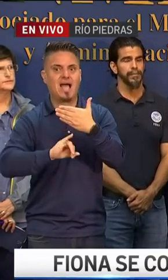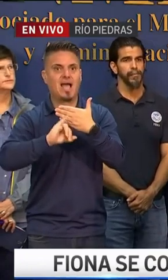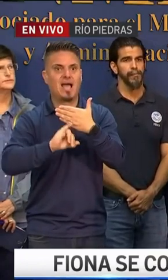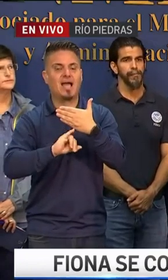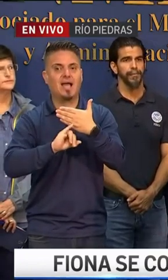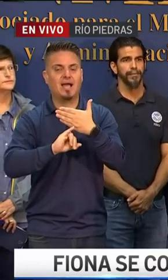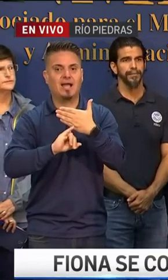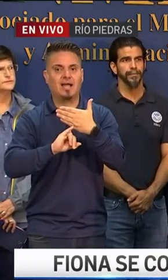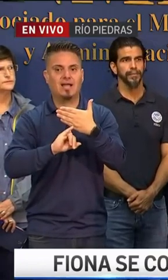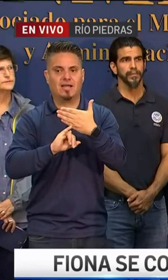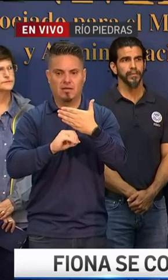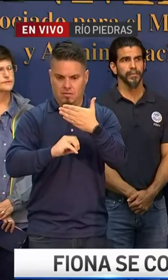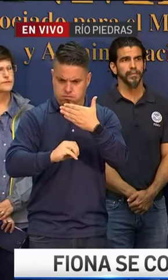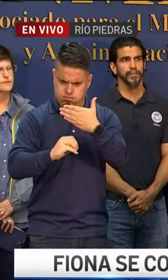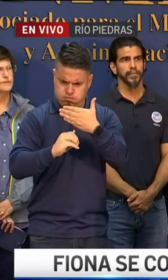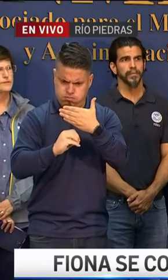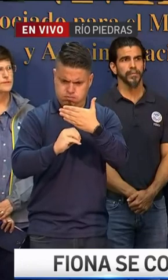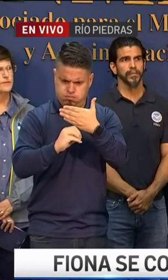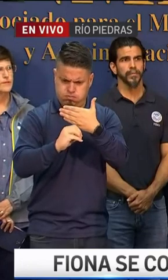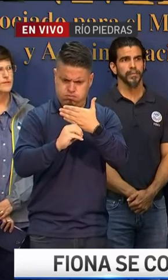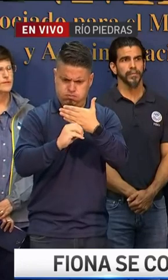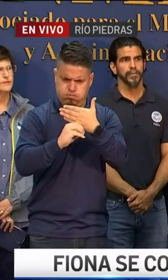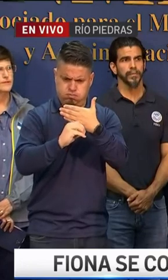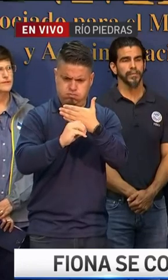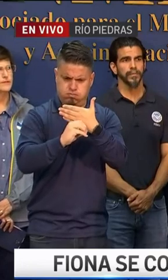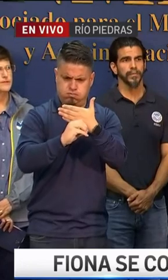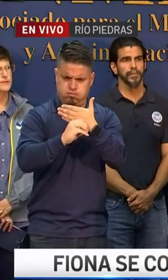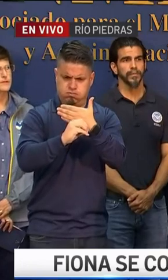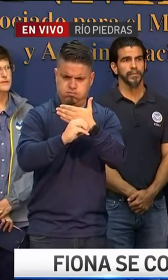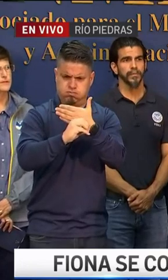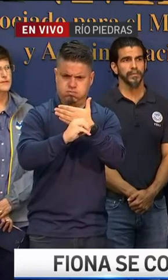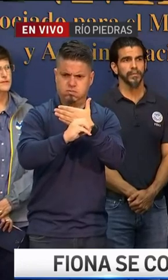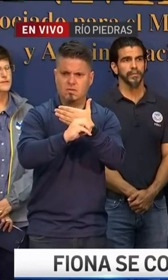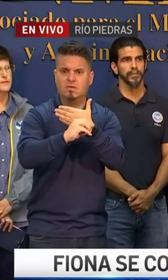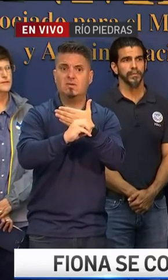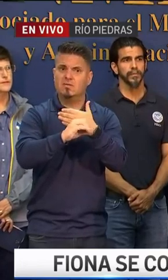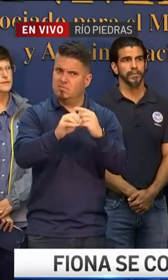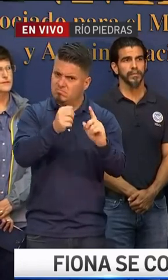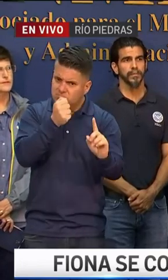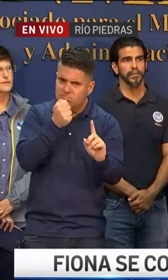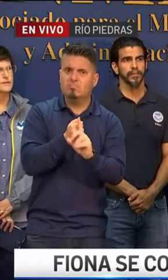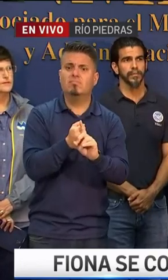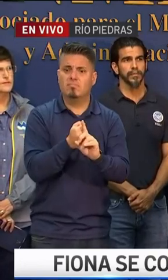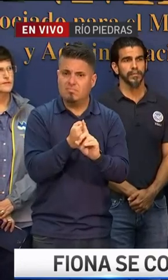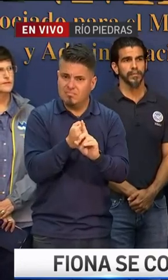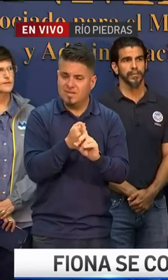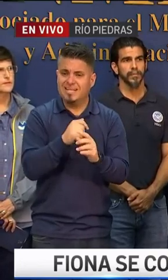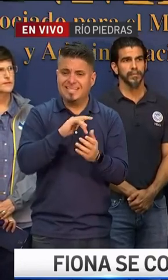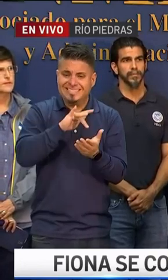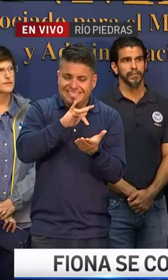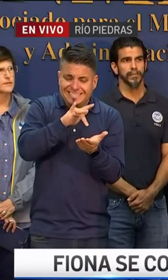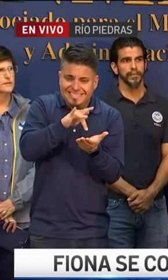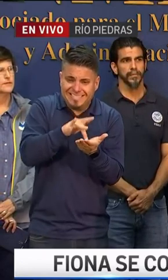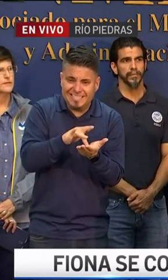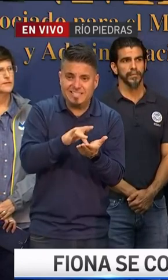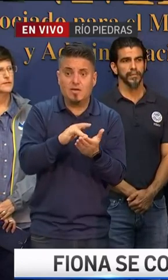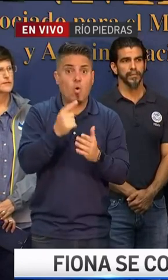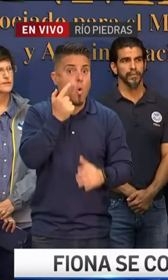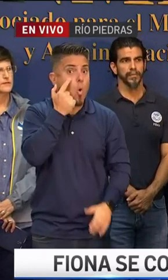ESTÁ UBICADO AL SUR DE PONCE, D